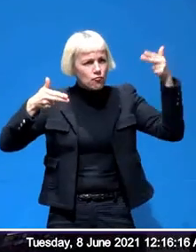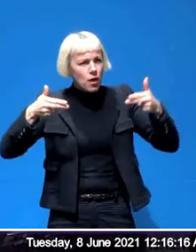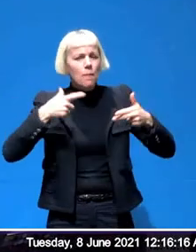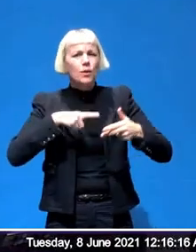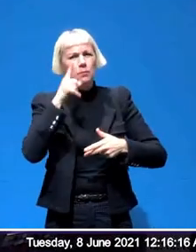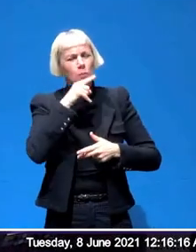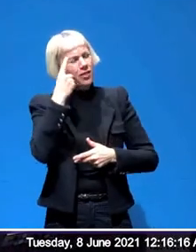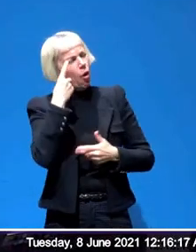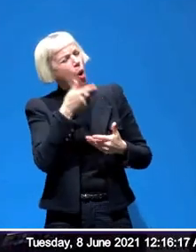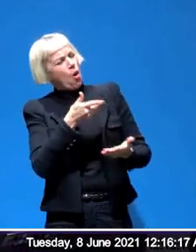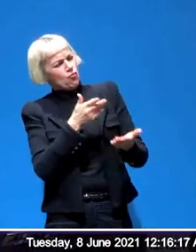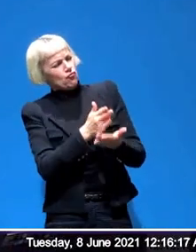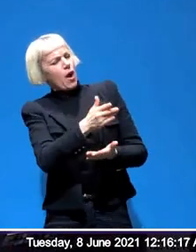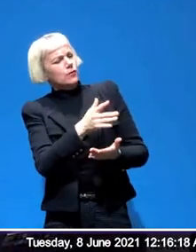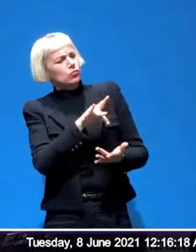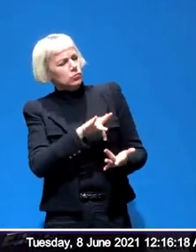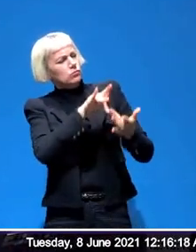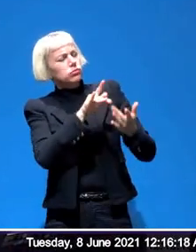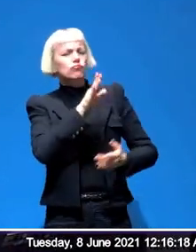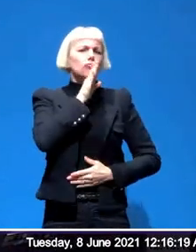I just see this as dignity versus safety.